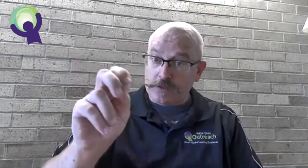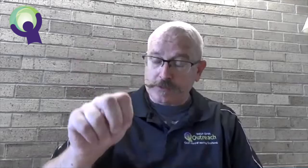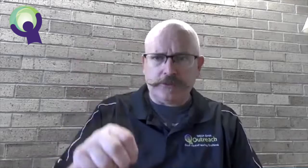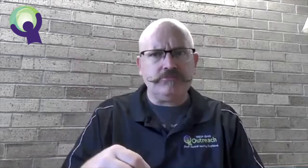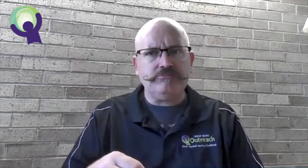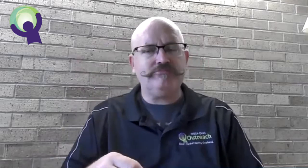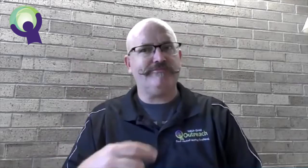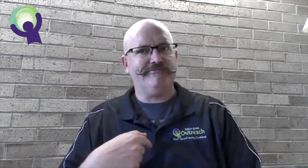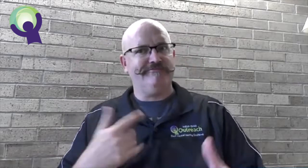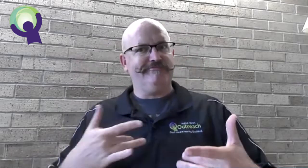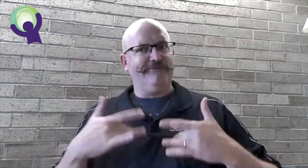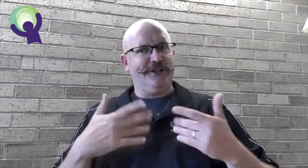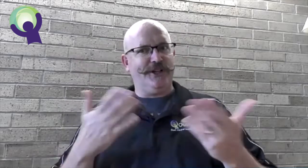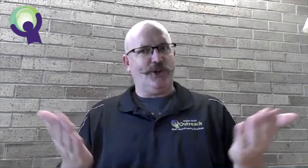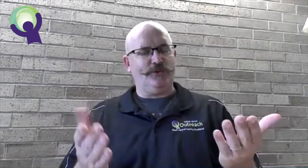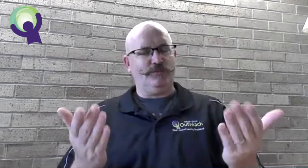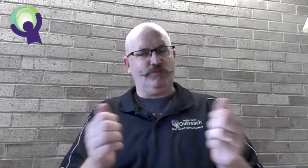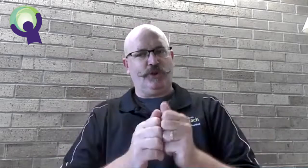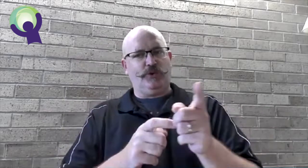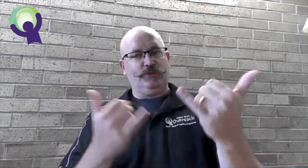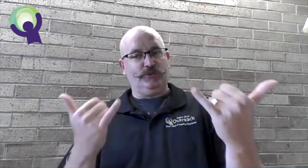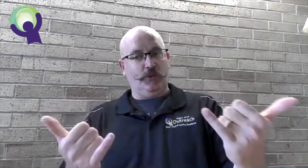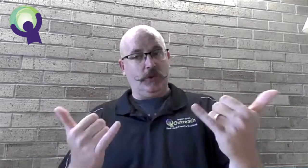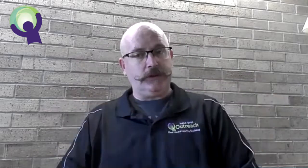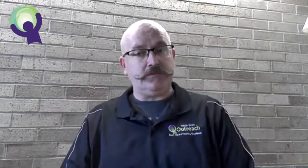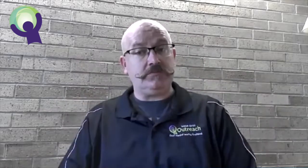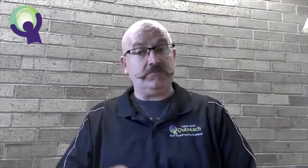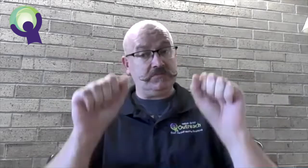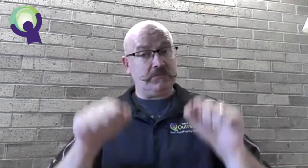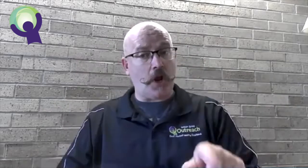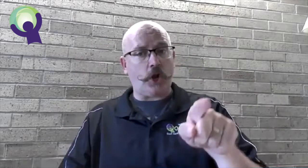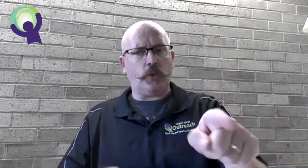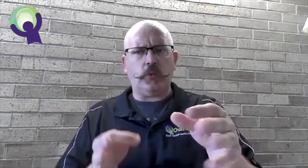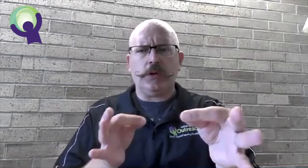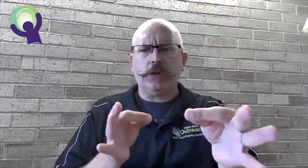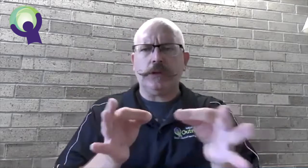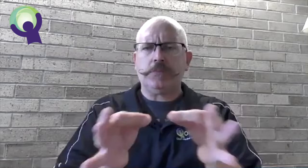So hello Jason. I'm very excited that you could be here today with us.